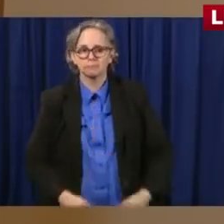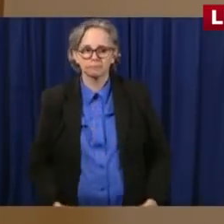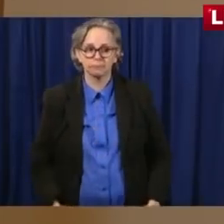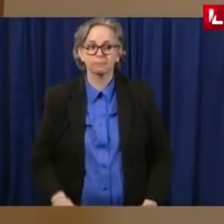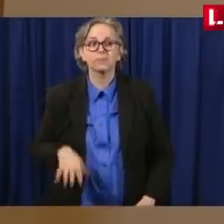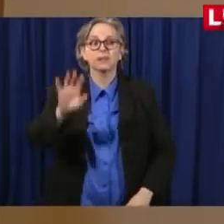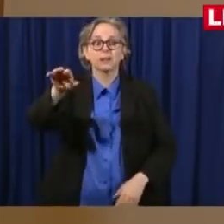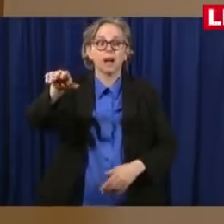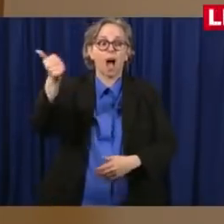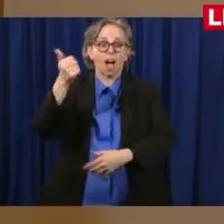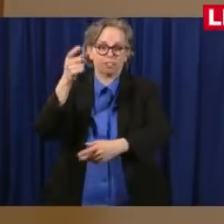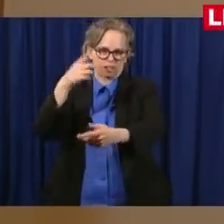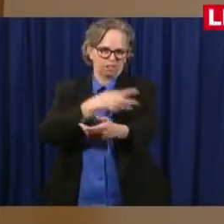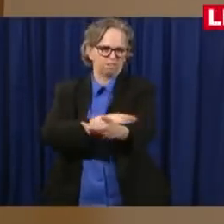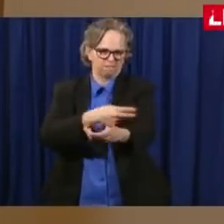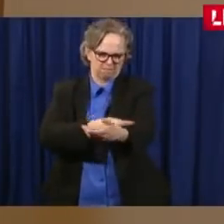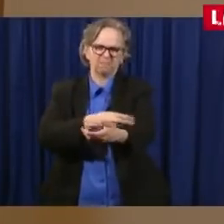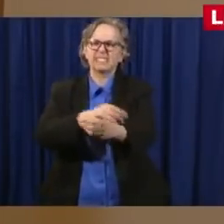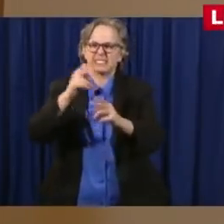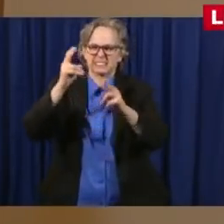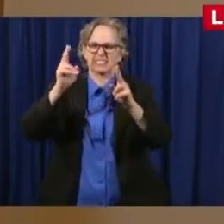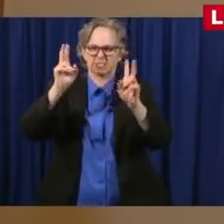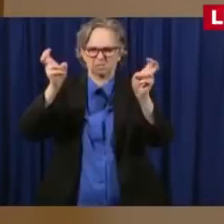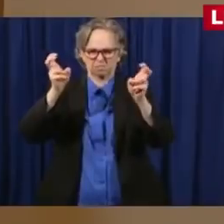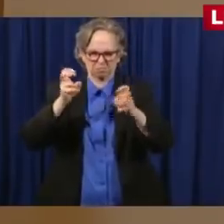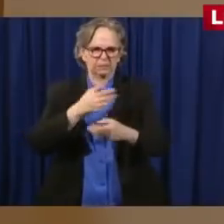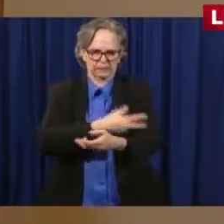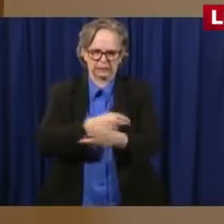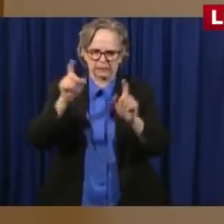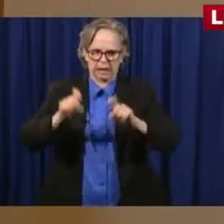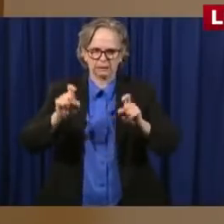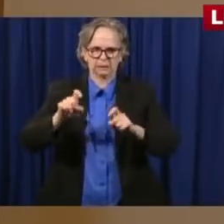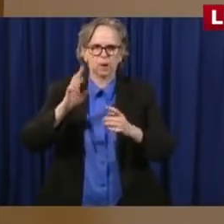I WEIGHT DAILY TO HEAR HOW WE CAN EXPAND THAT.